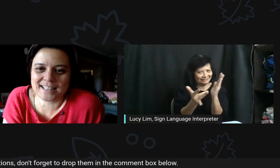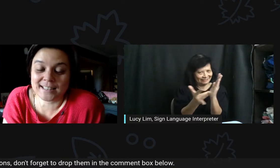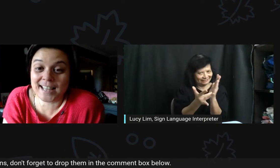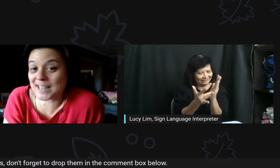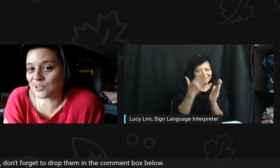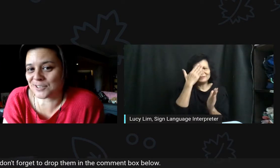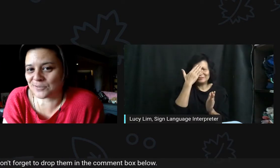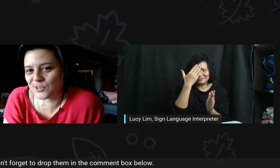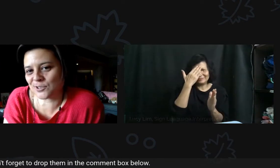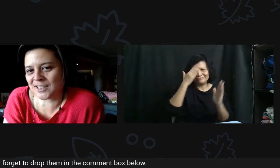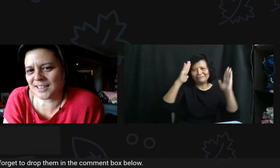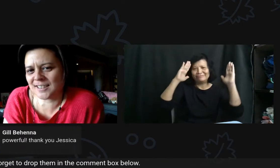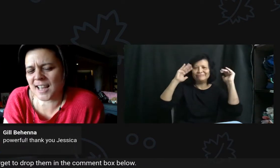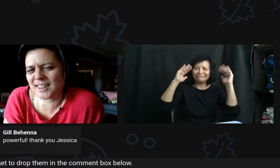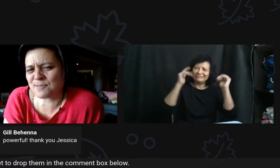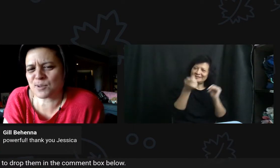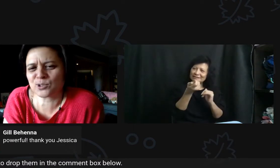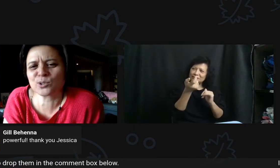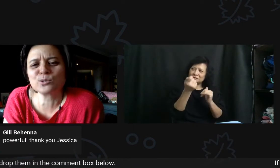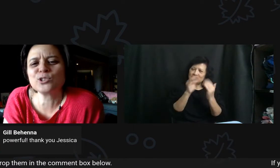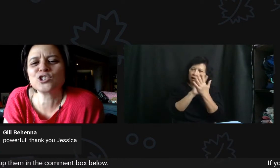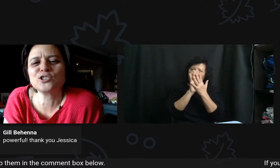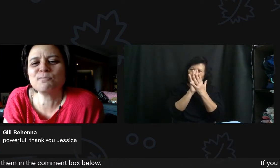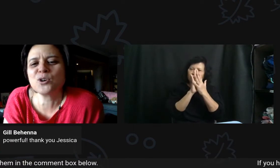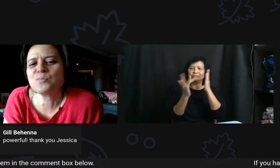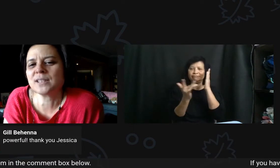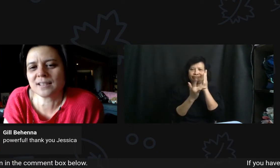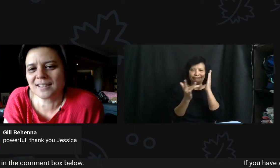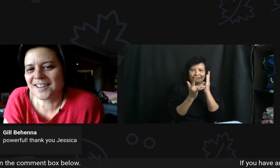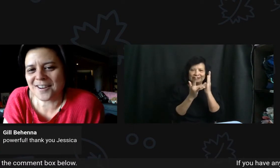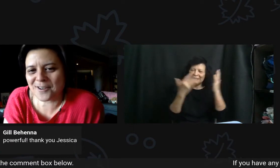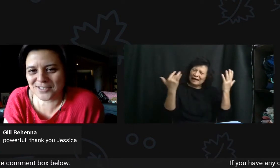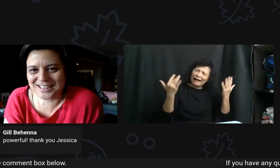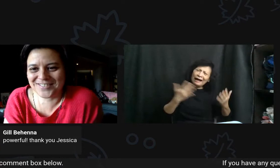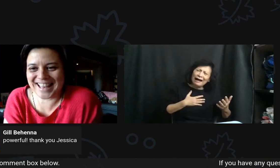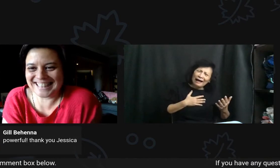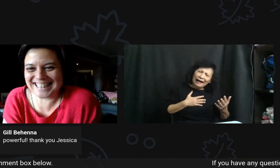technical difficulties at the most crucial moment of the event.